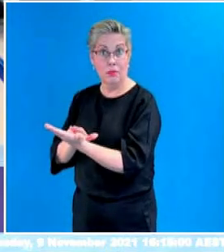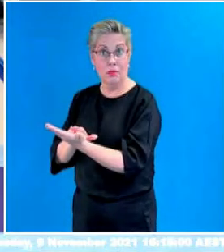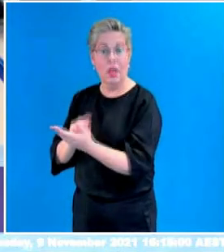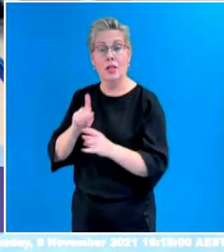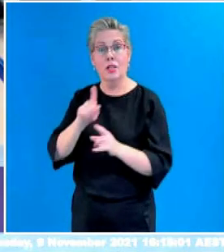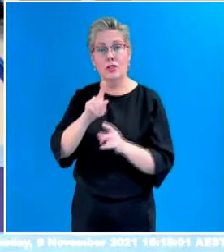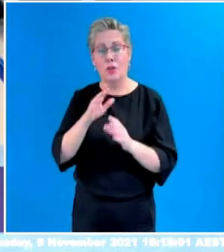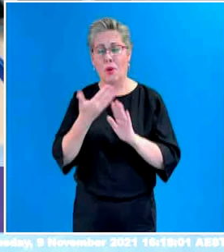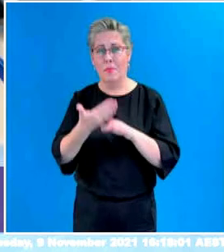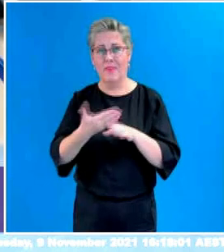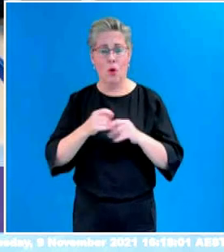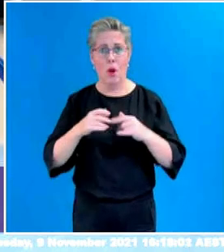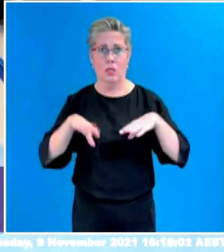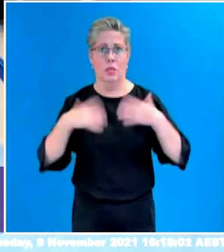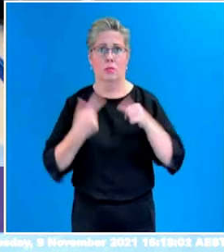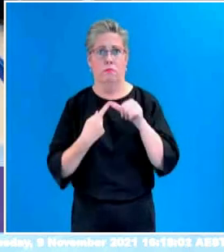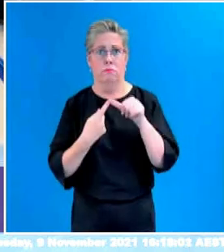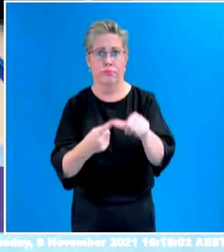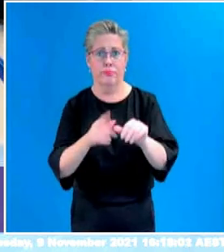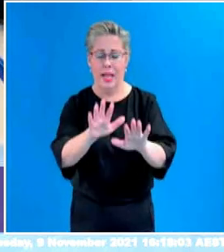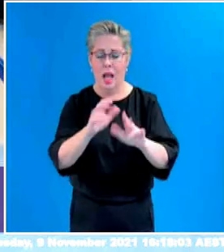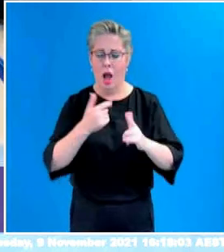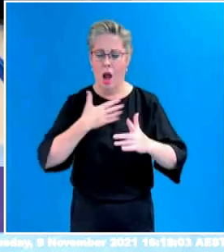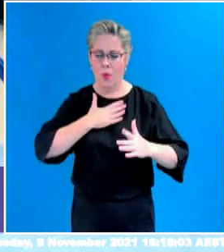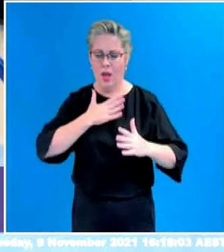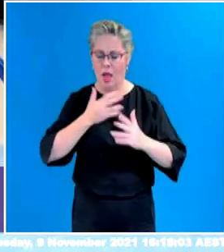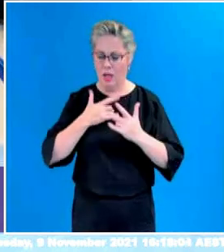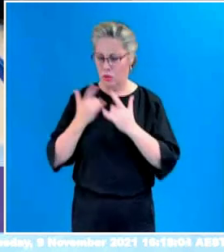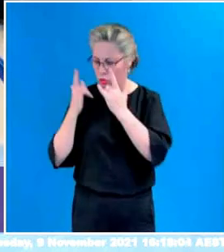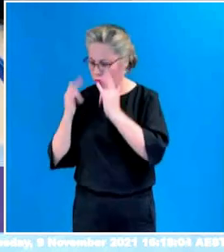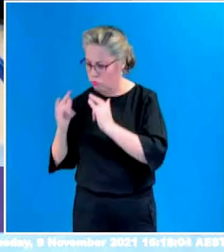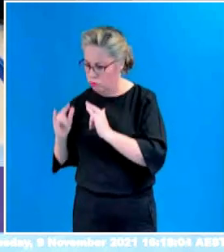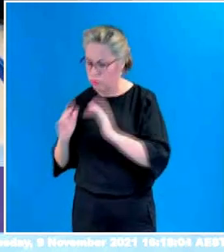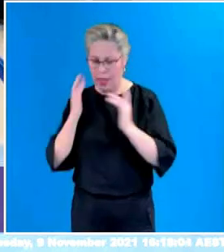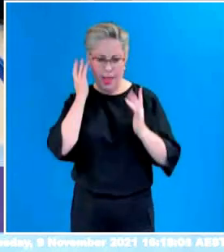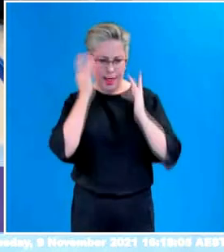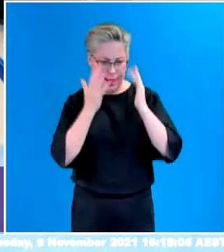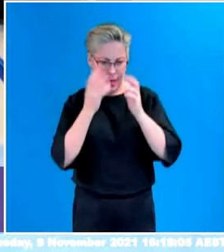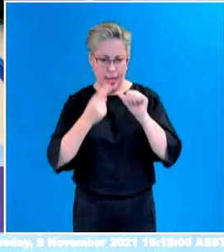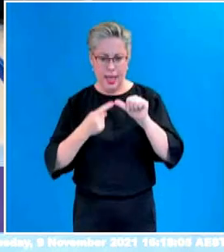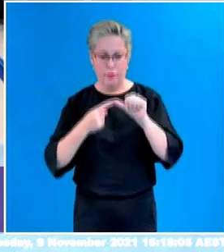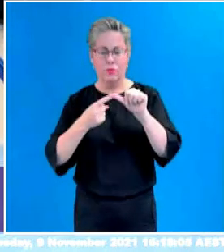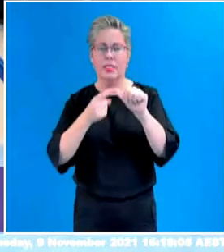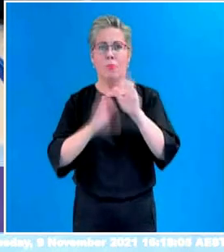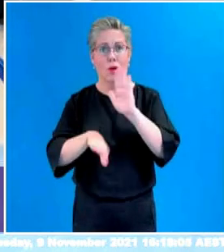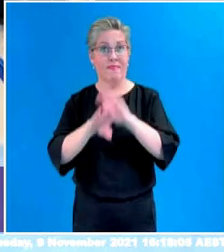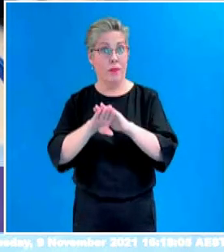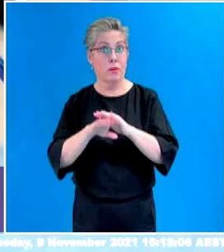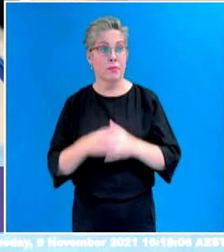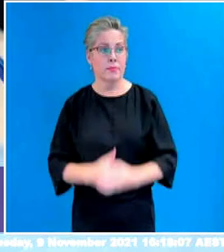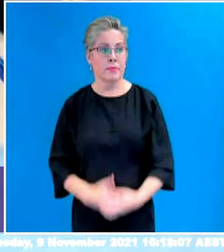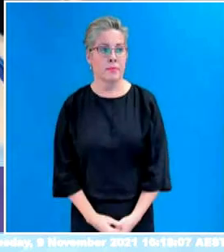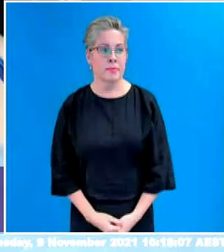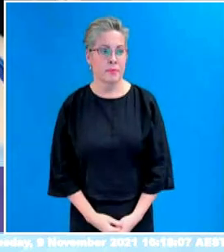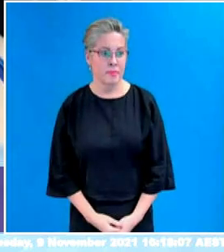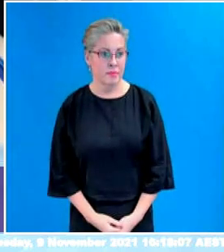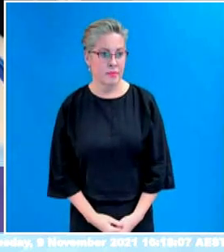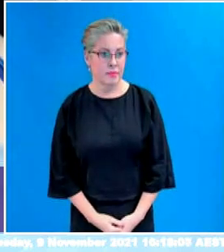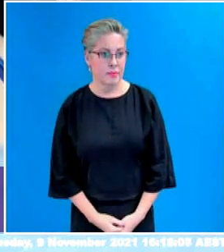respond in a way that assists the Commission the most. We will certainly provide for that. Is there another question?